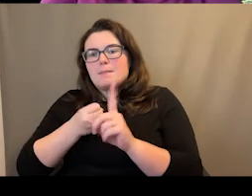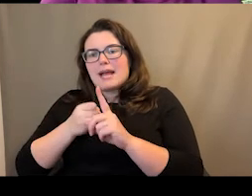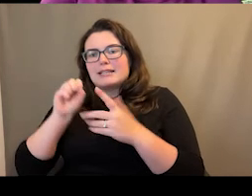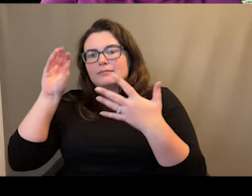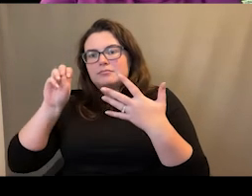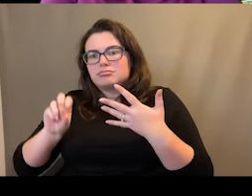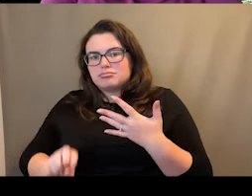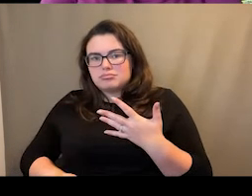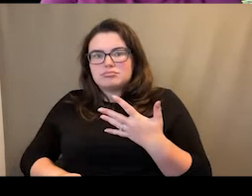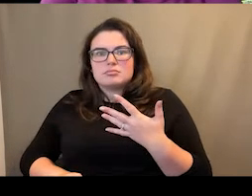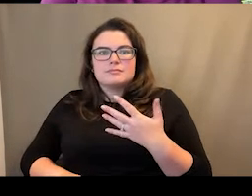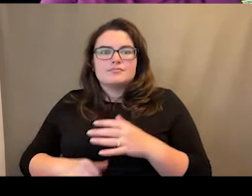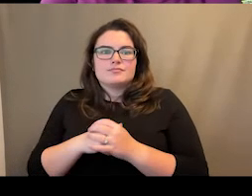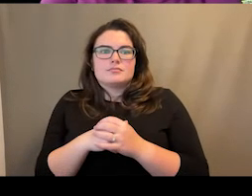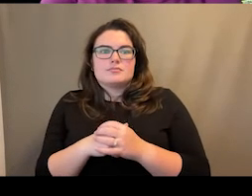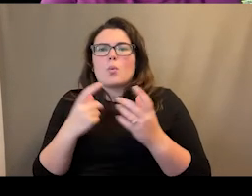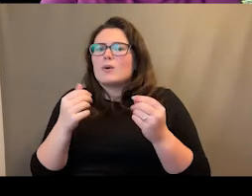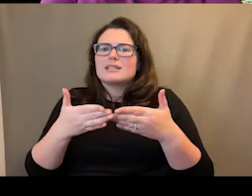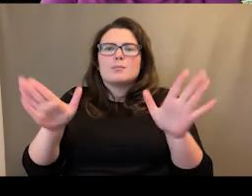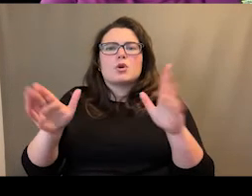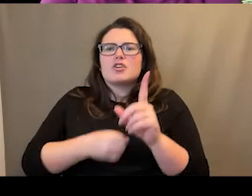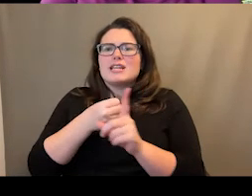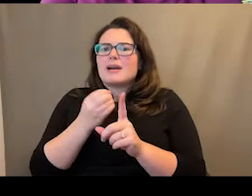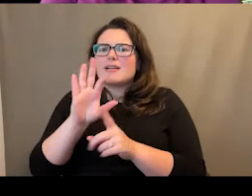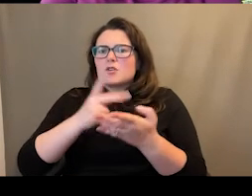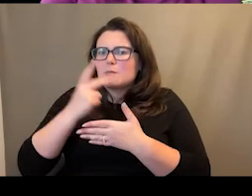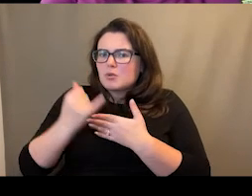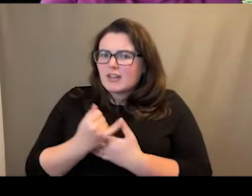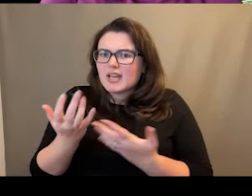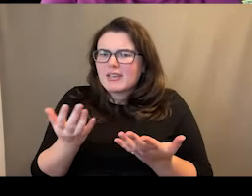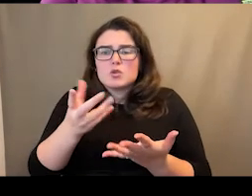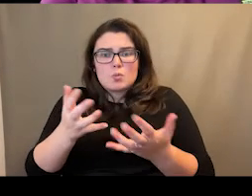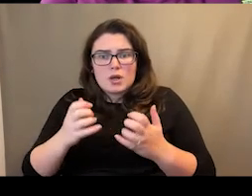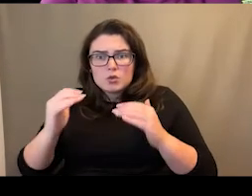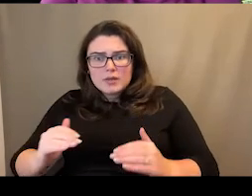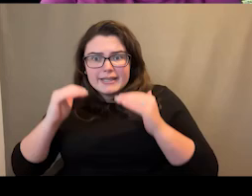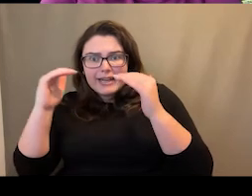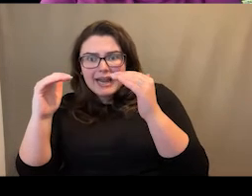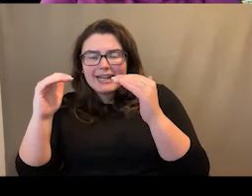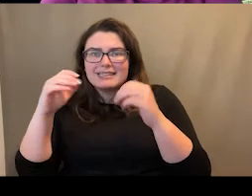What is the broader impact of your project? Do you want to enhance the infrastructure?